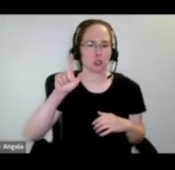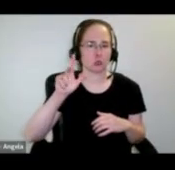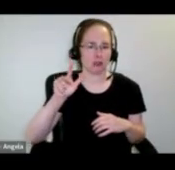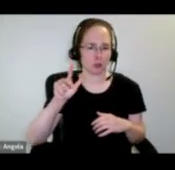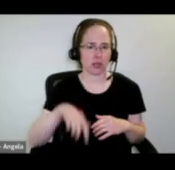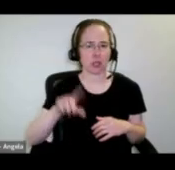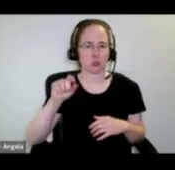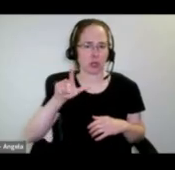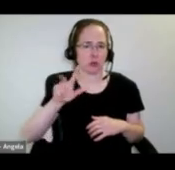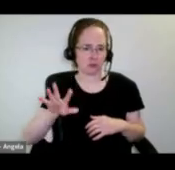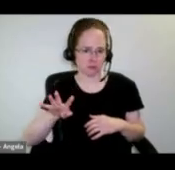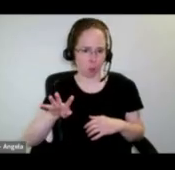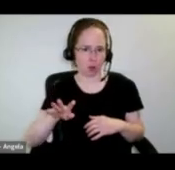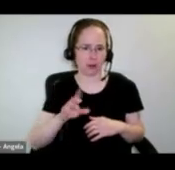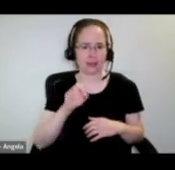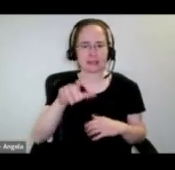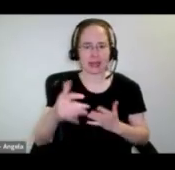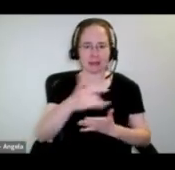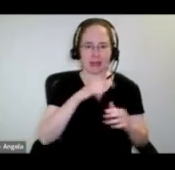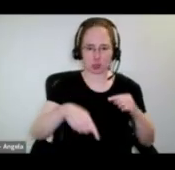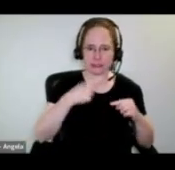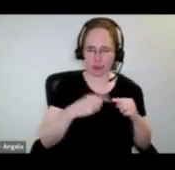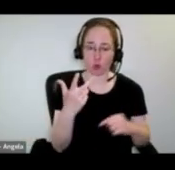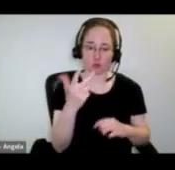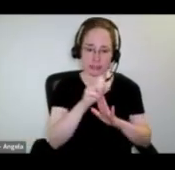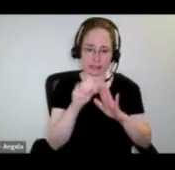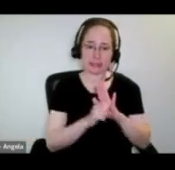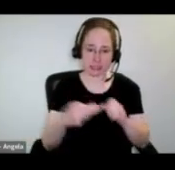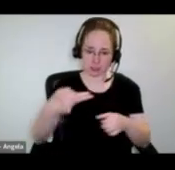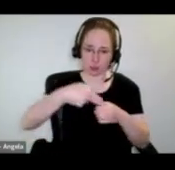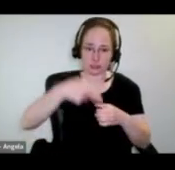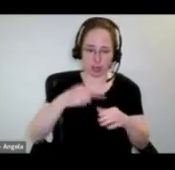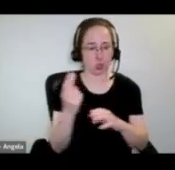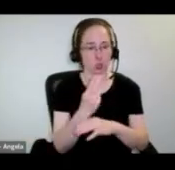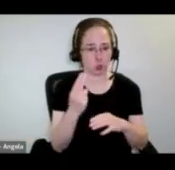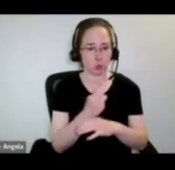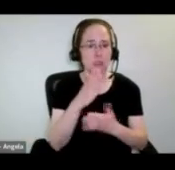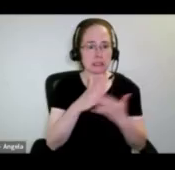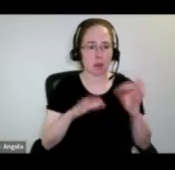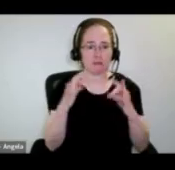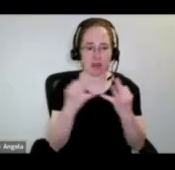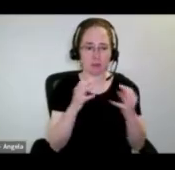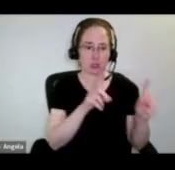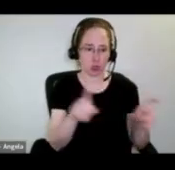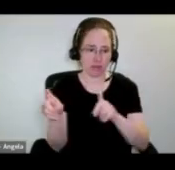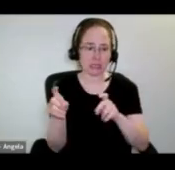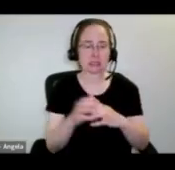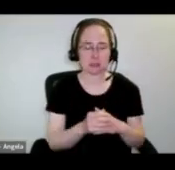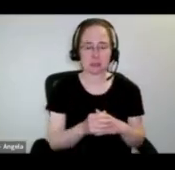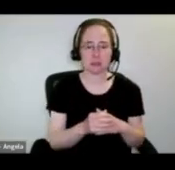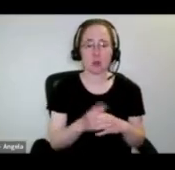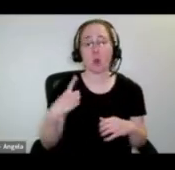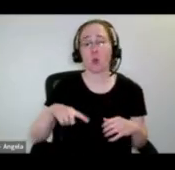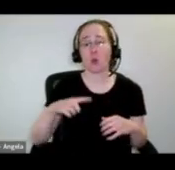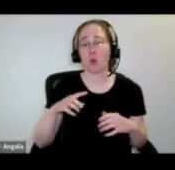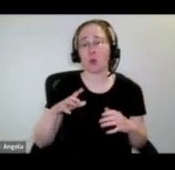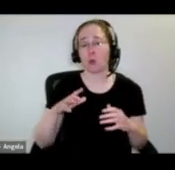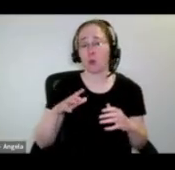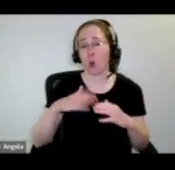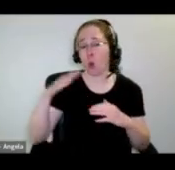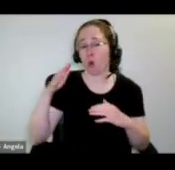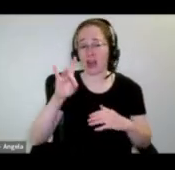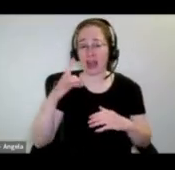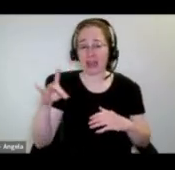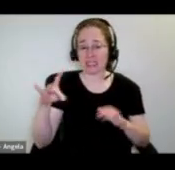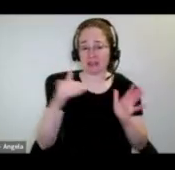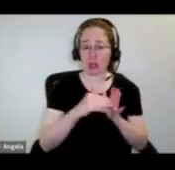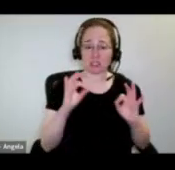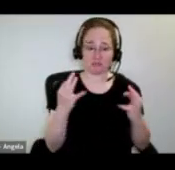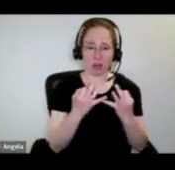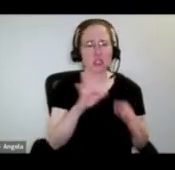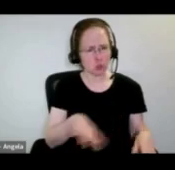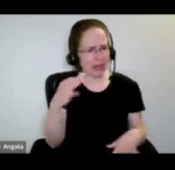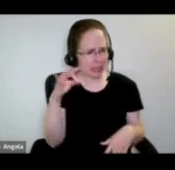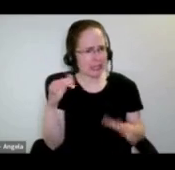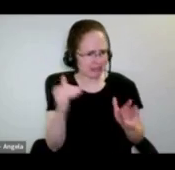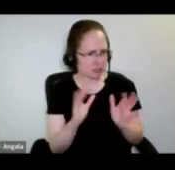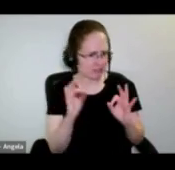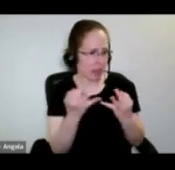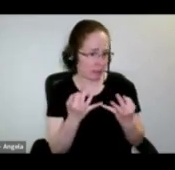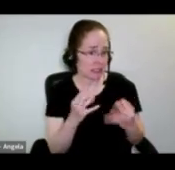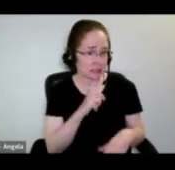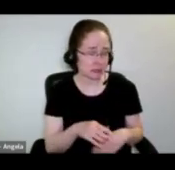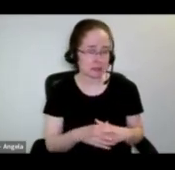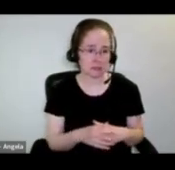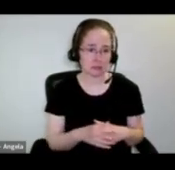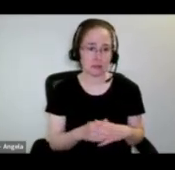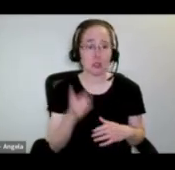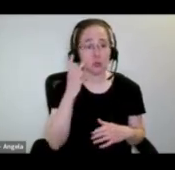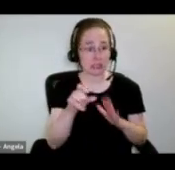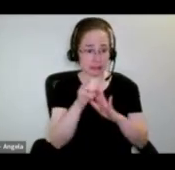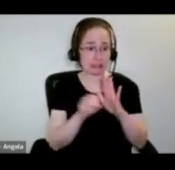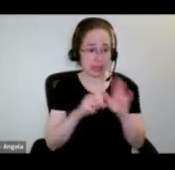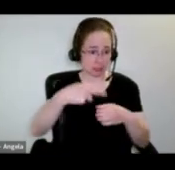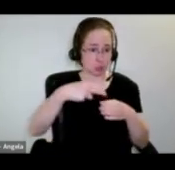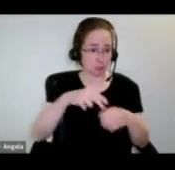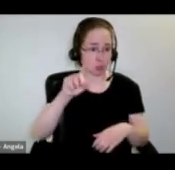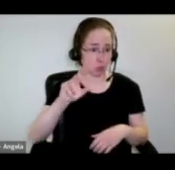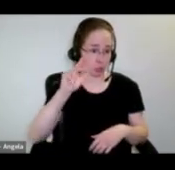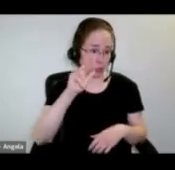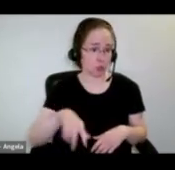Laura Vegas: So in the 2023-2024 data collection cycle, we had 13 states that did, participate and use, some of our family surveys, and we reached over 18,000 families, closer to 19,000 families.